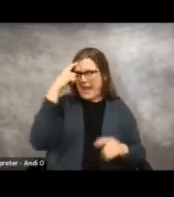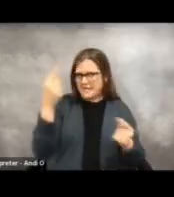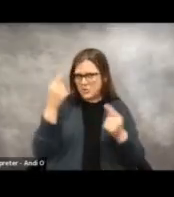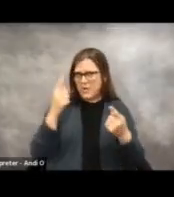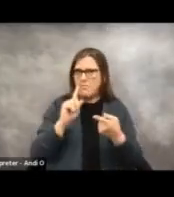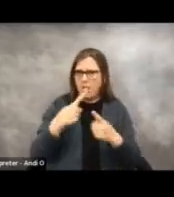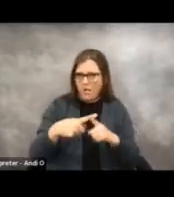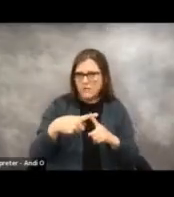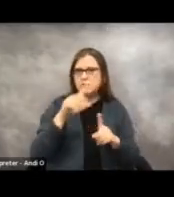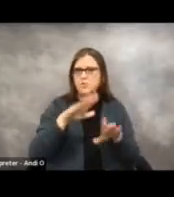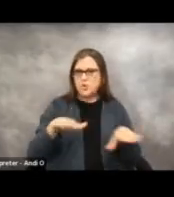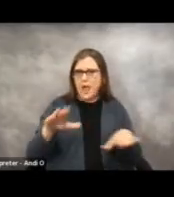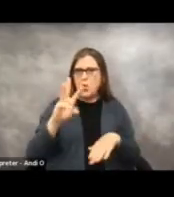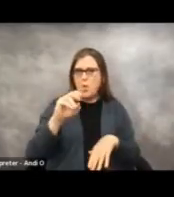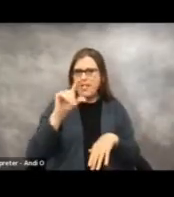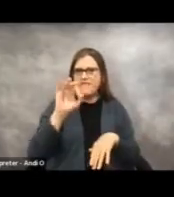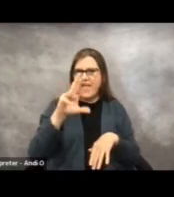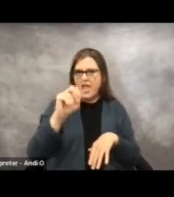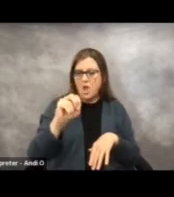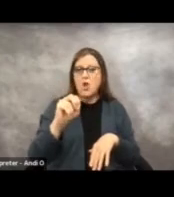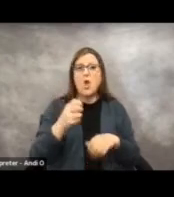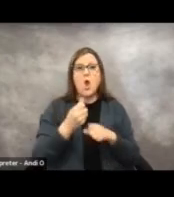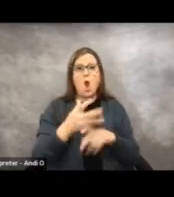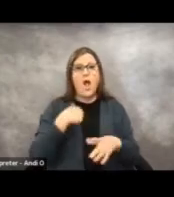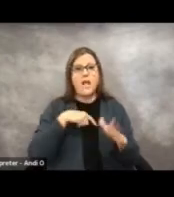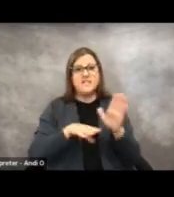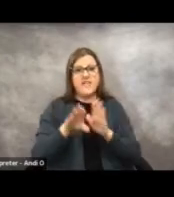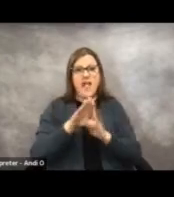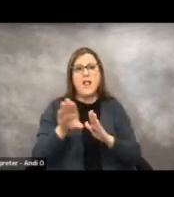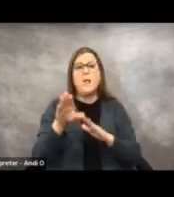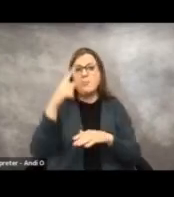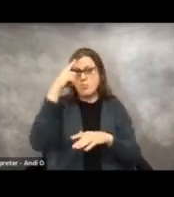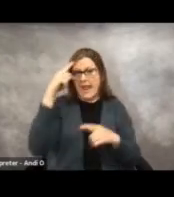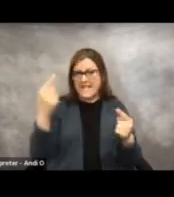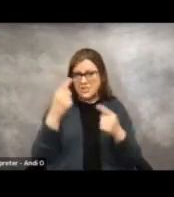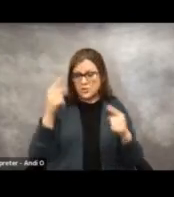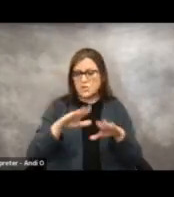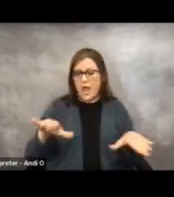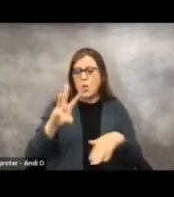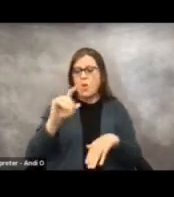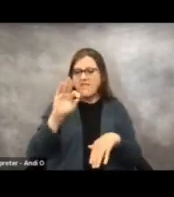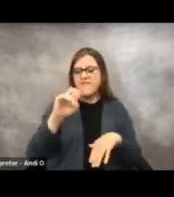us to develop the brain injury and Child Welfare Best Practice Guide: Information and Tools for